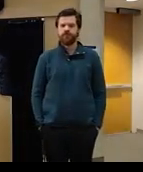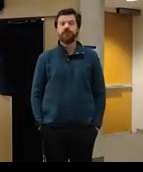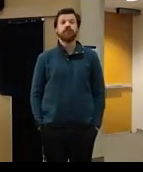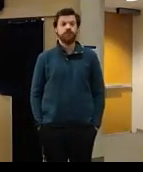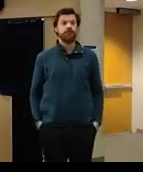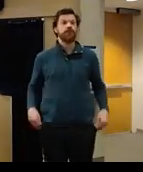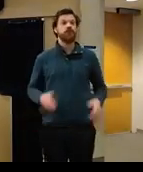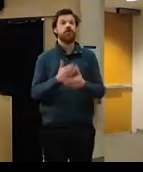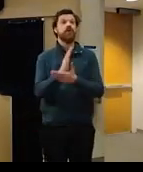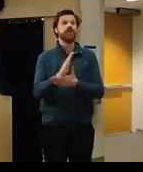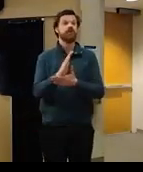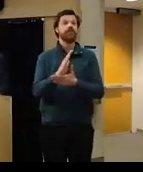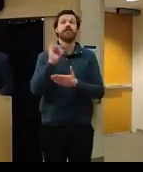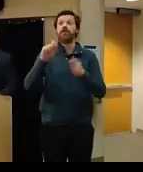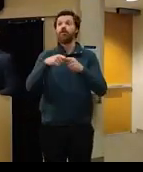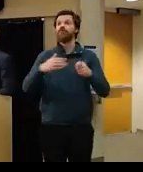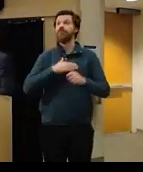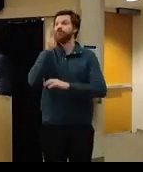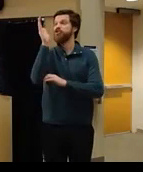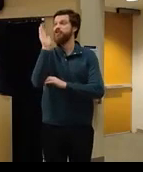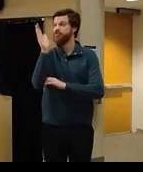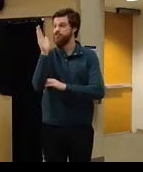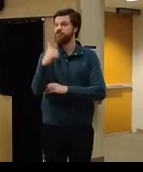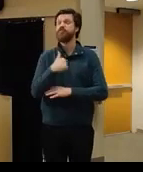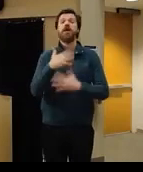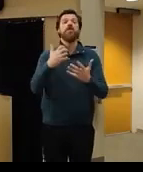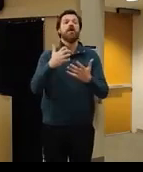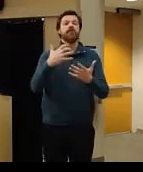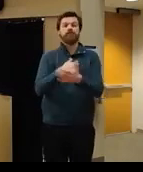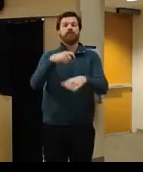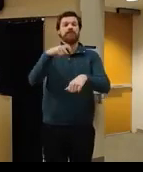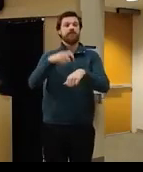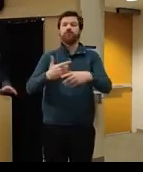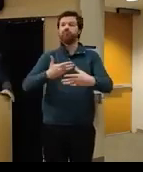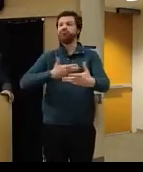all right that concludes my presentation I want to take some time to have dialogue discussion answer